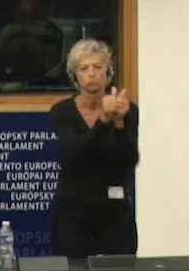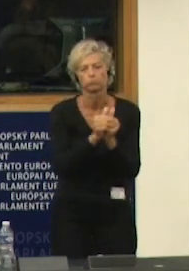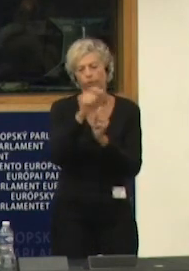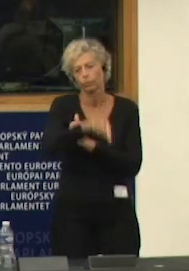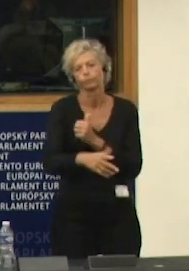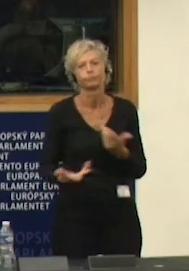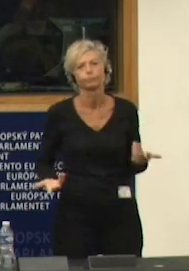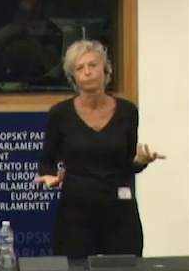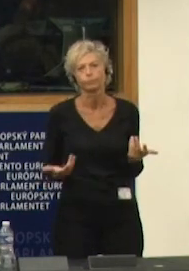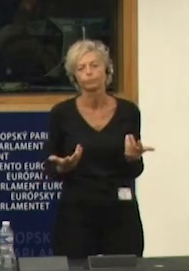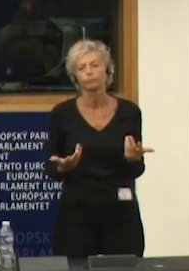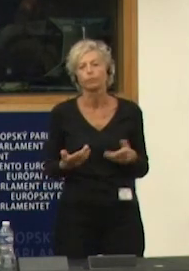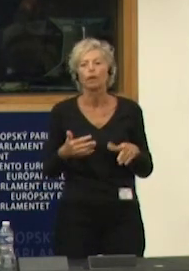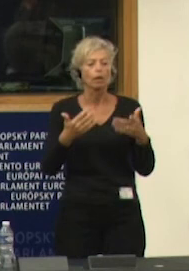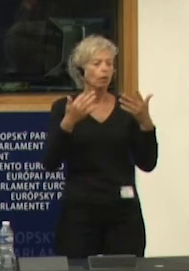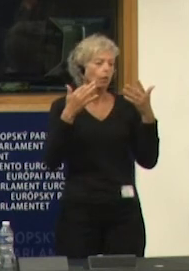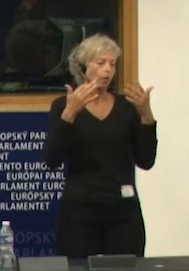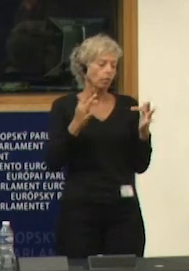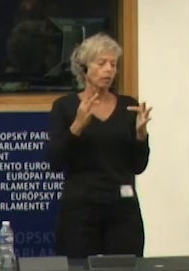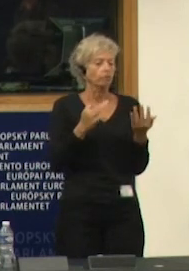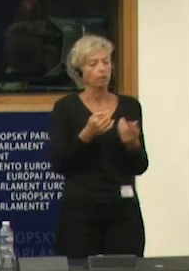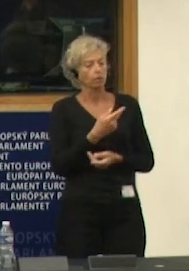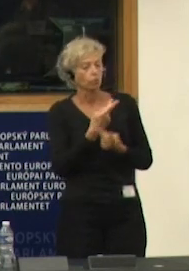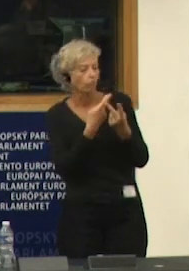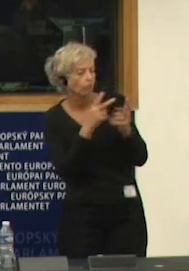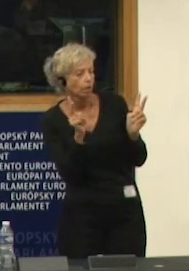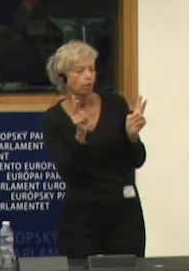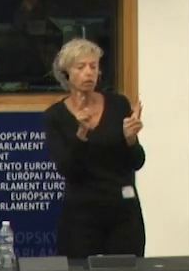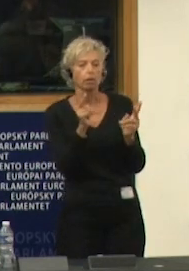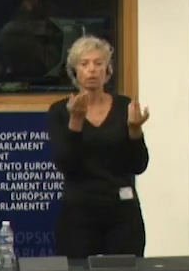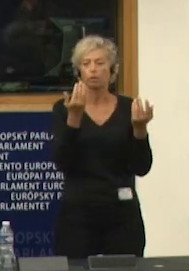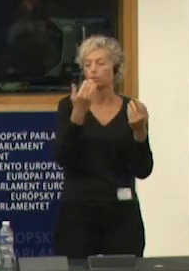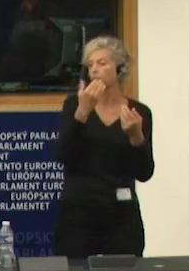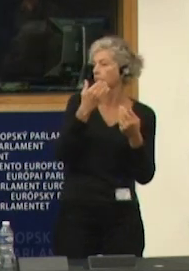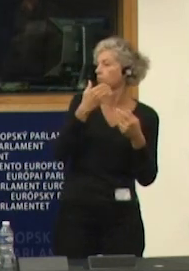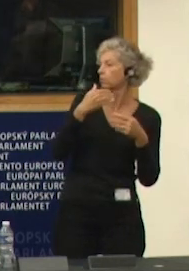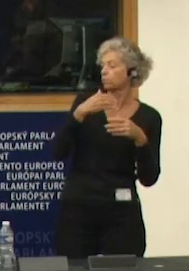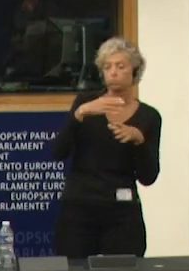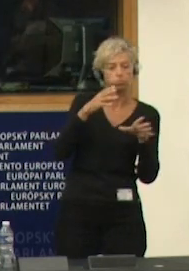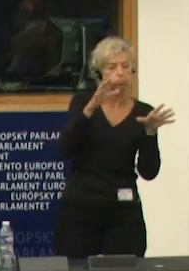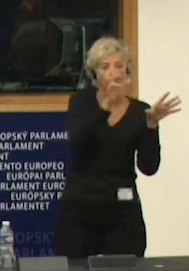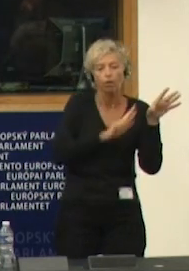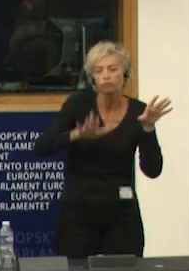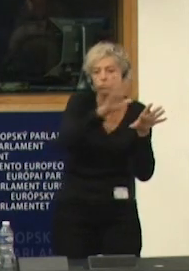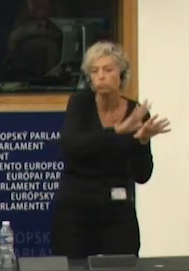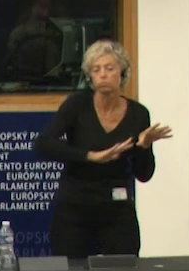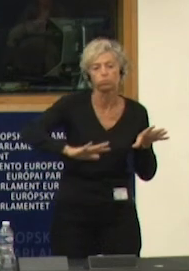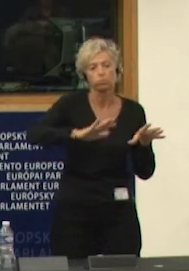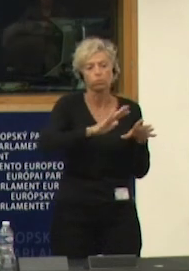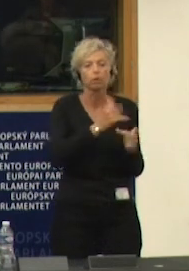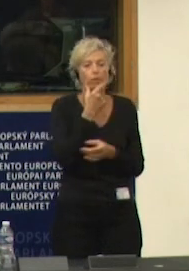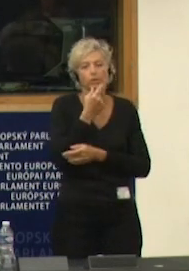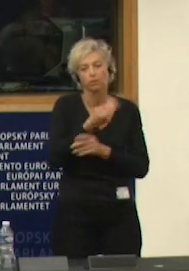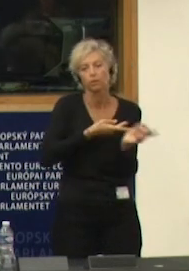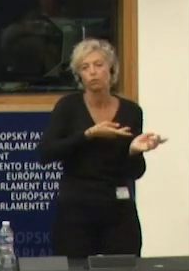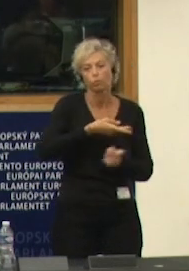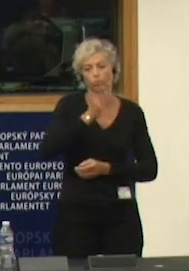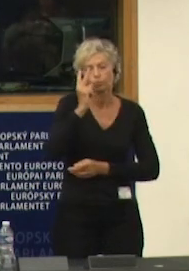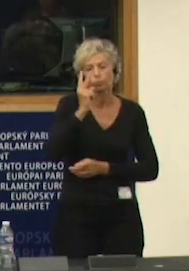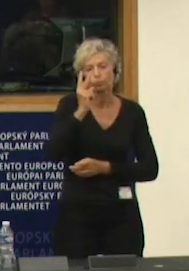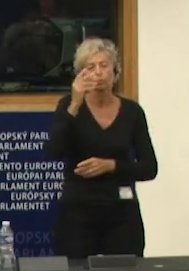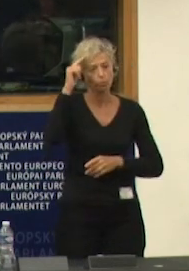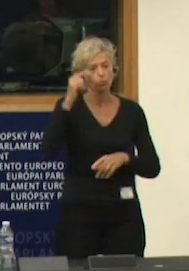municipality level, it is easier to do the right things for the persons. Thank you.